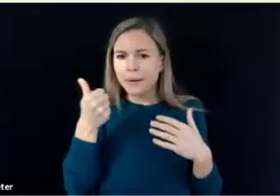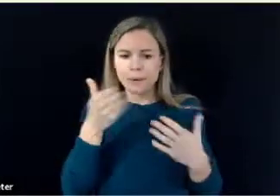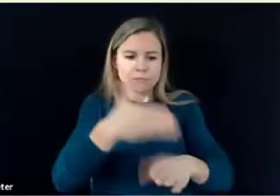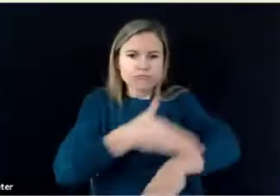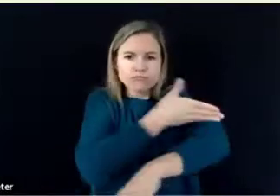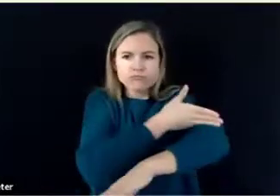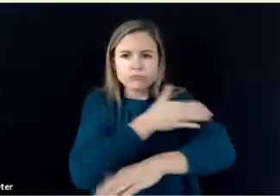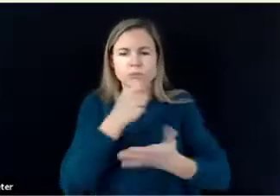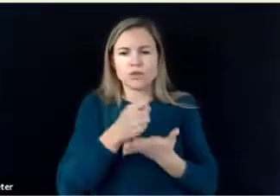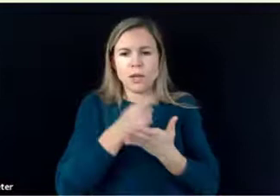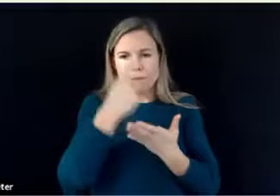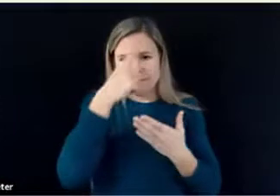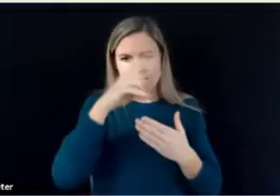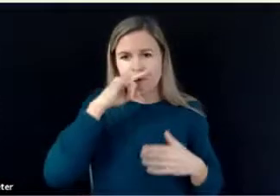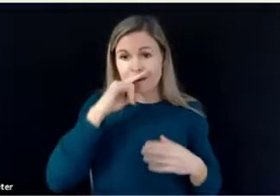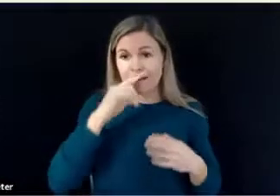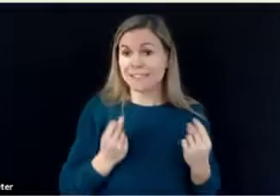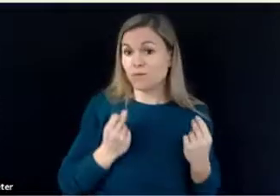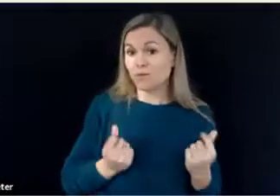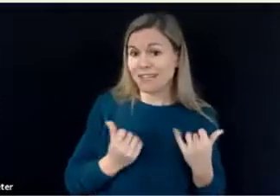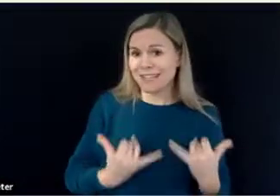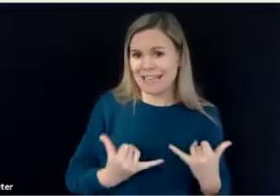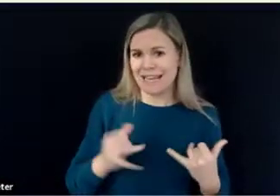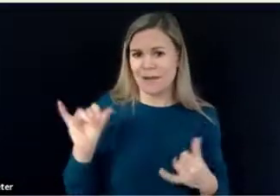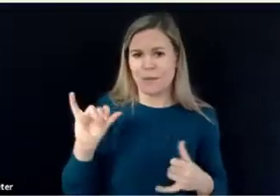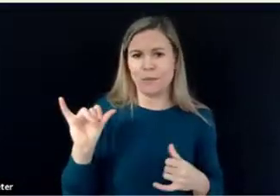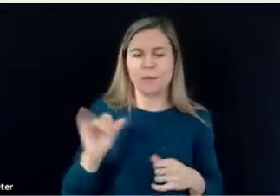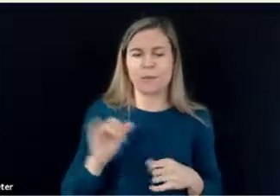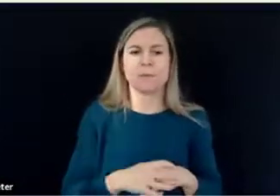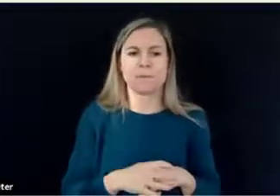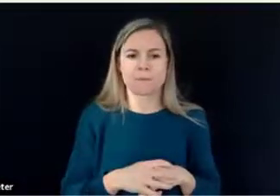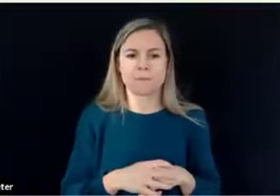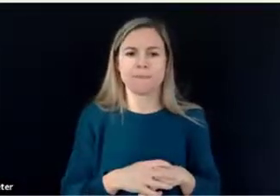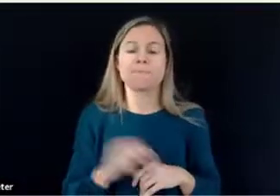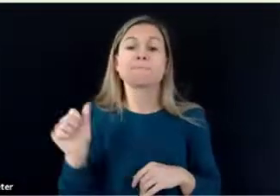So, another practical piece of advise